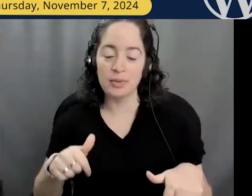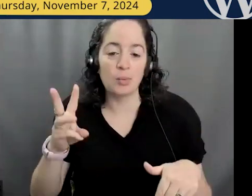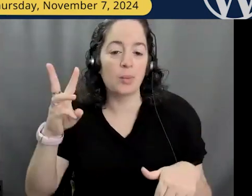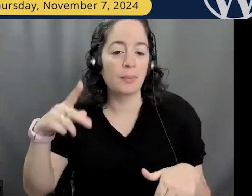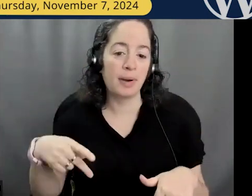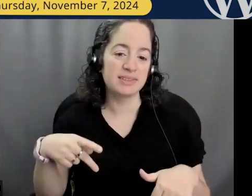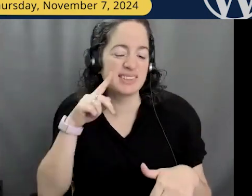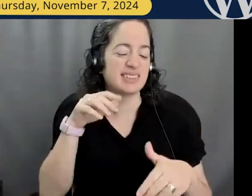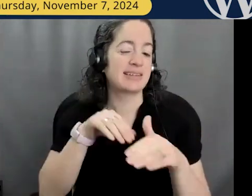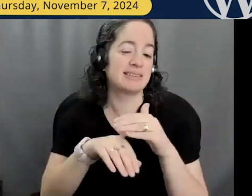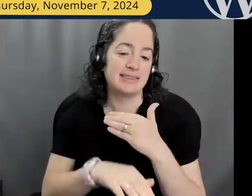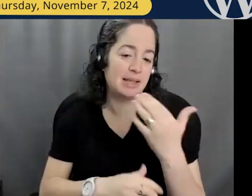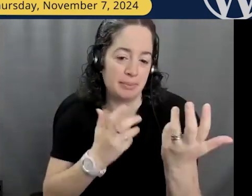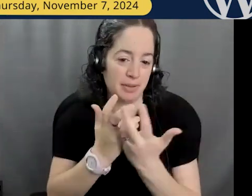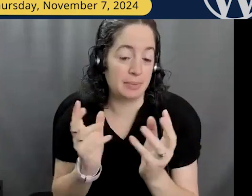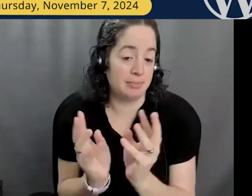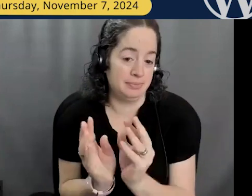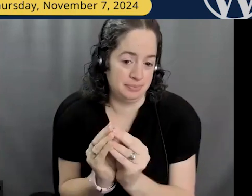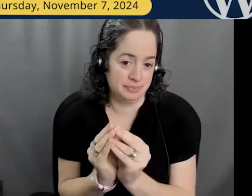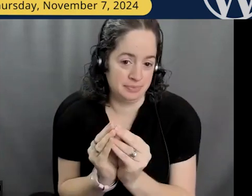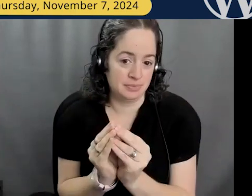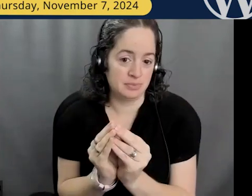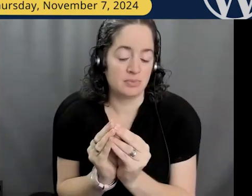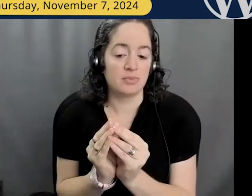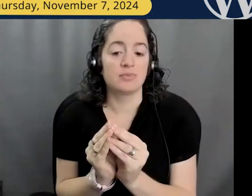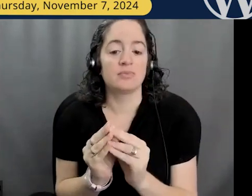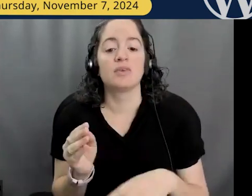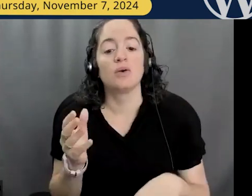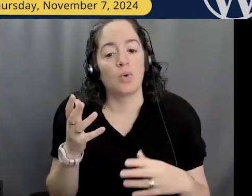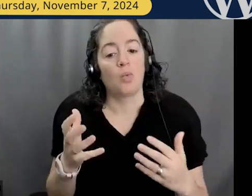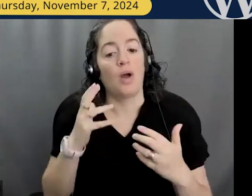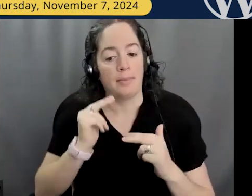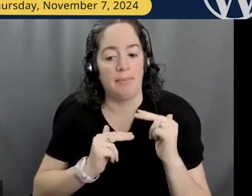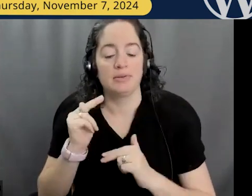Building an Accessible and Highly Usable Transportation Website